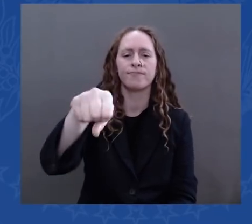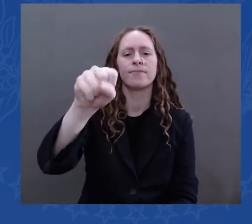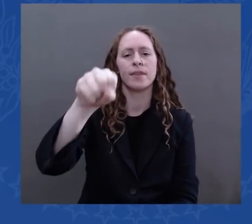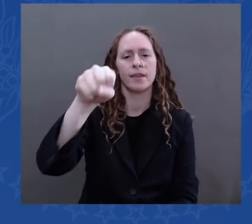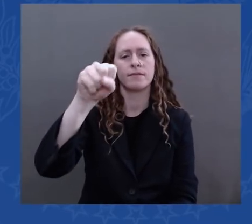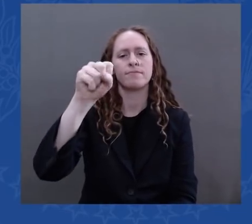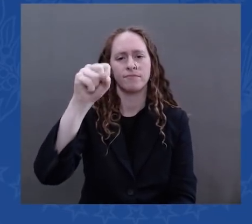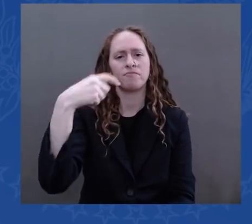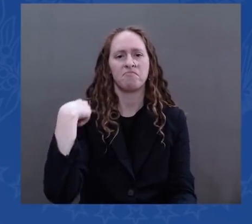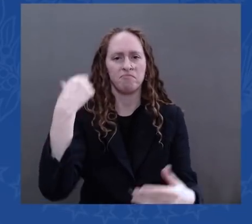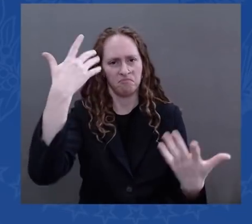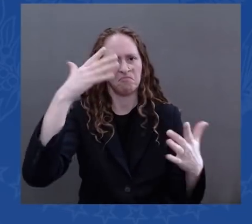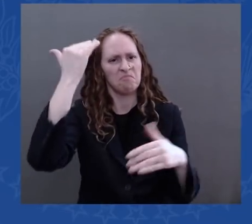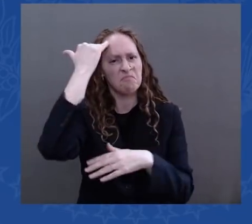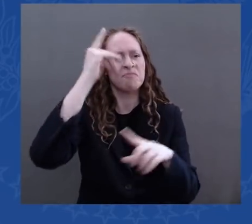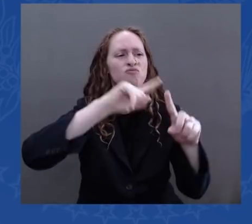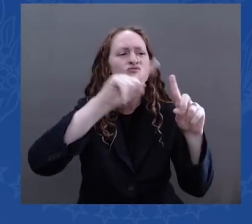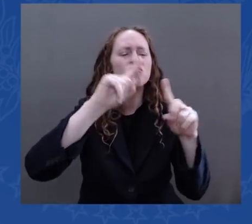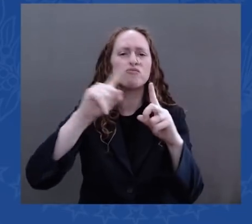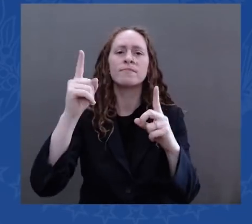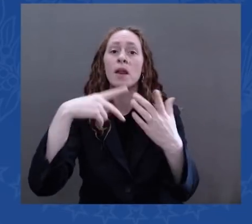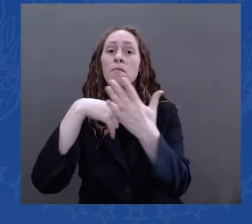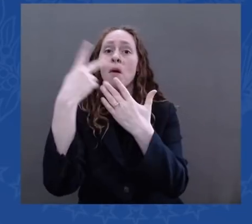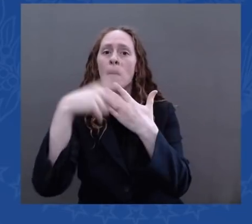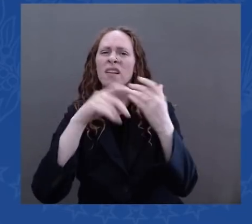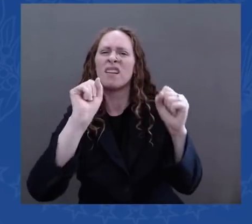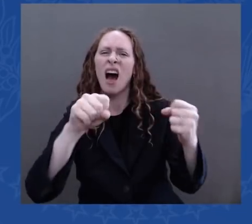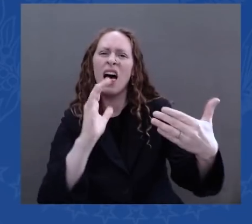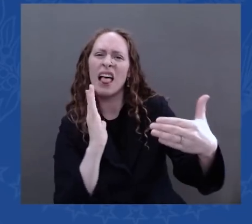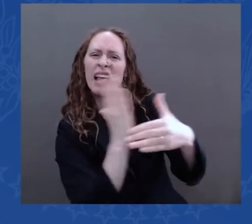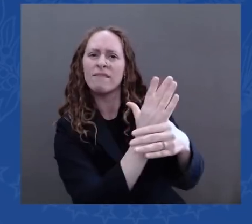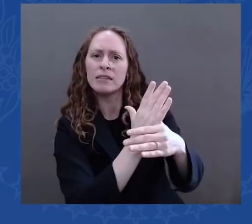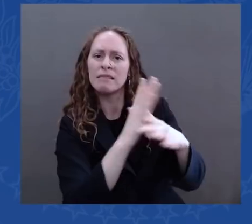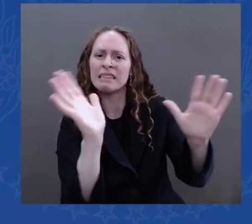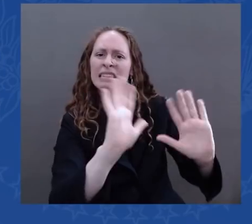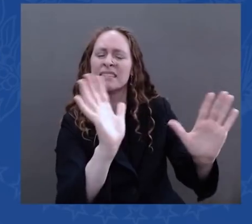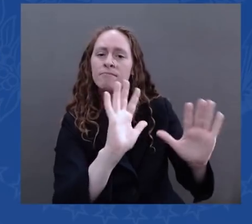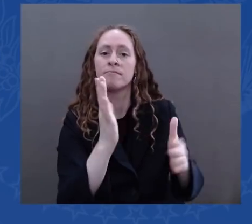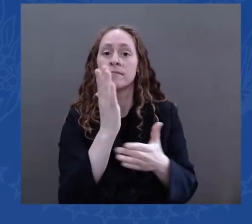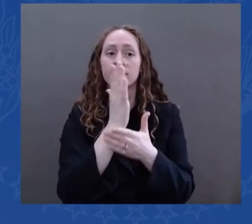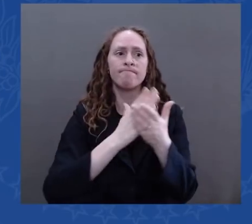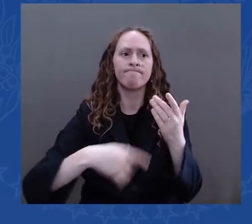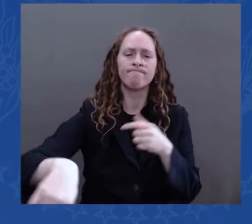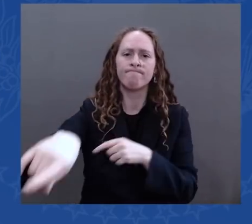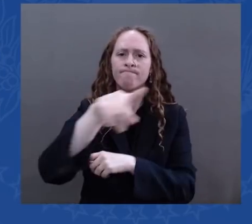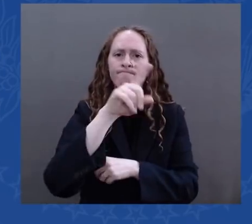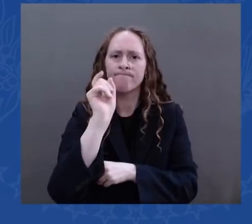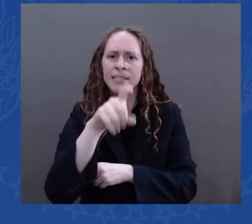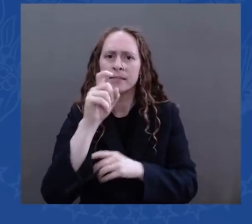they need psychologists in the department as much as they need extra rifles. They need people who are in the department